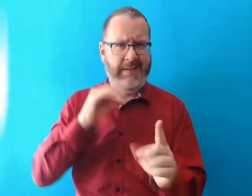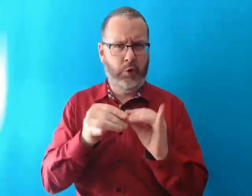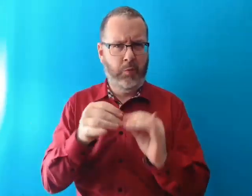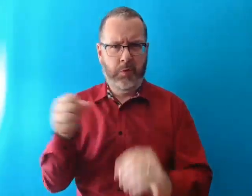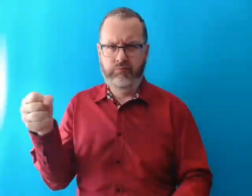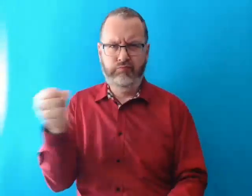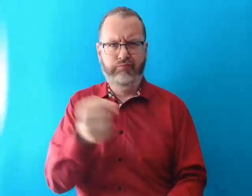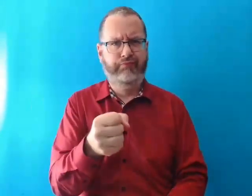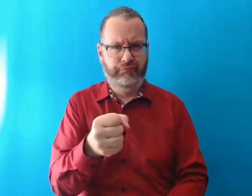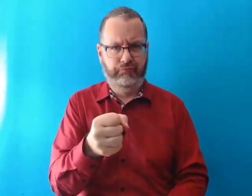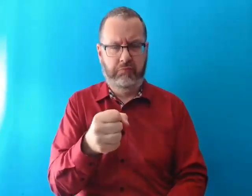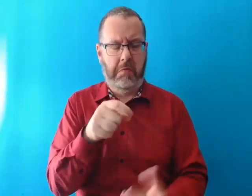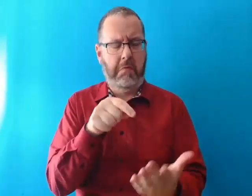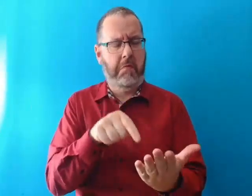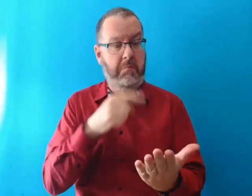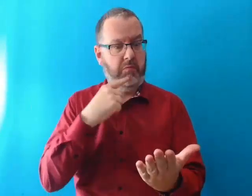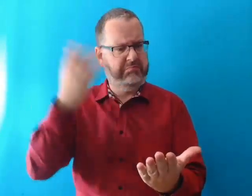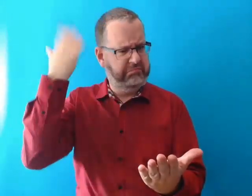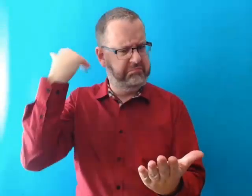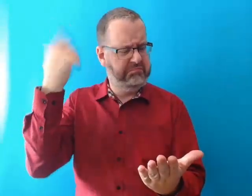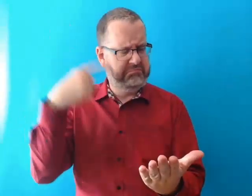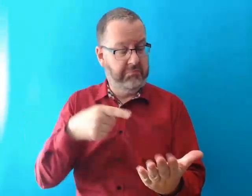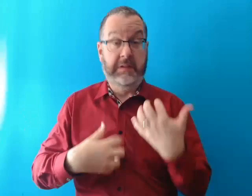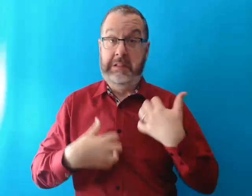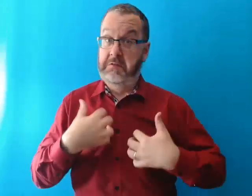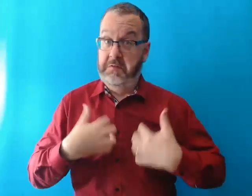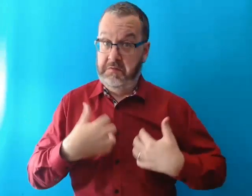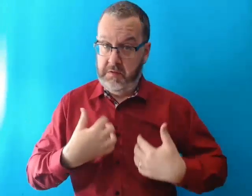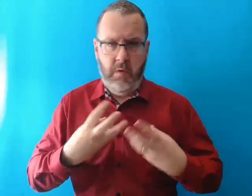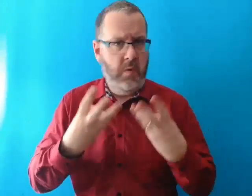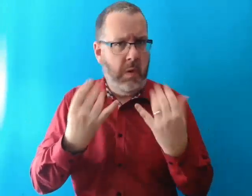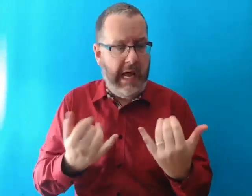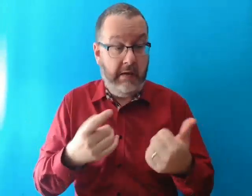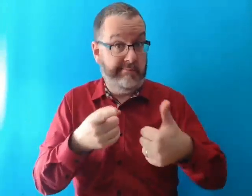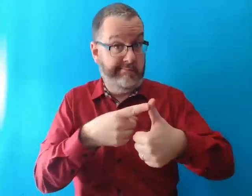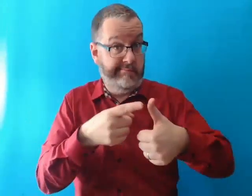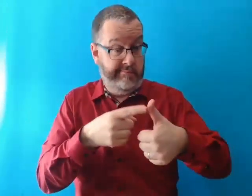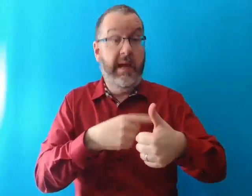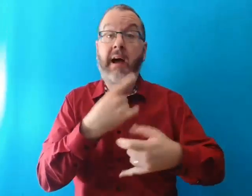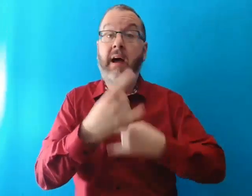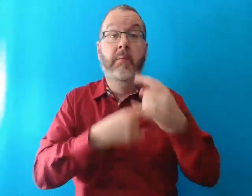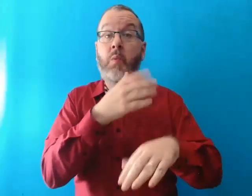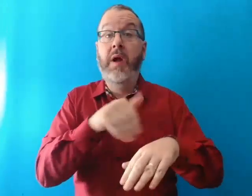It’s an interesting one for many reasons. One reason is that happens in Ballinrobe,